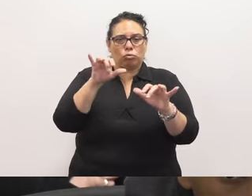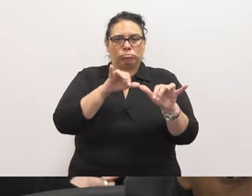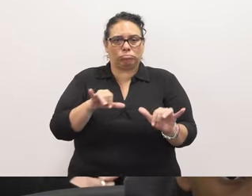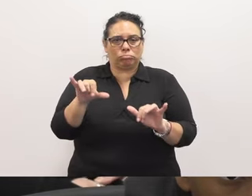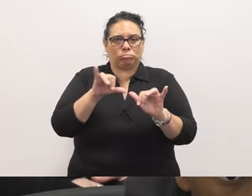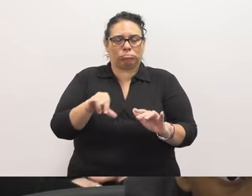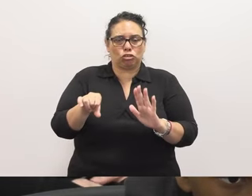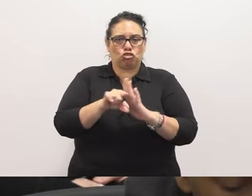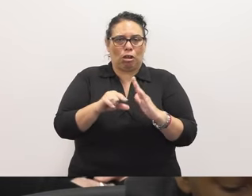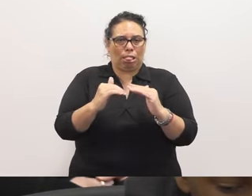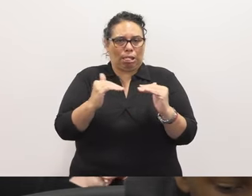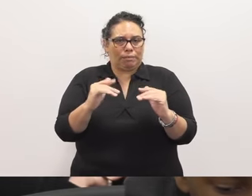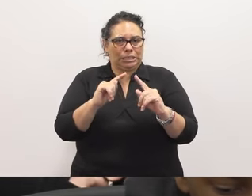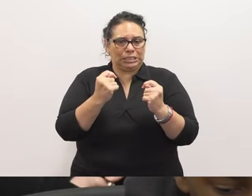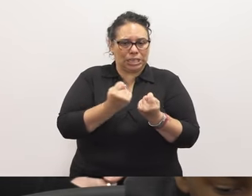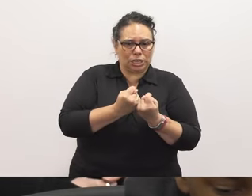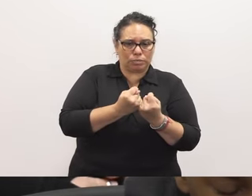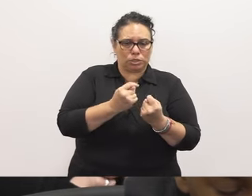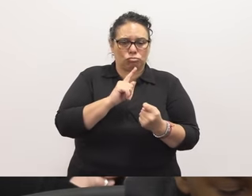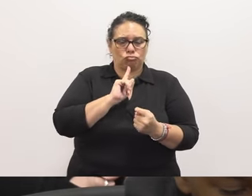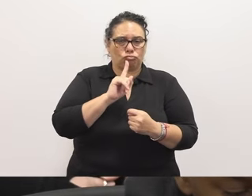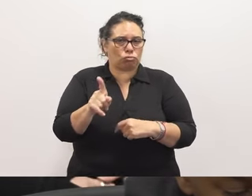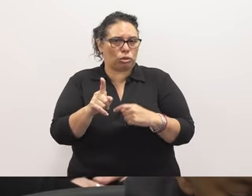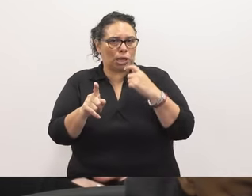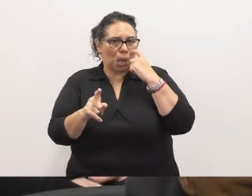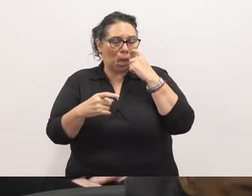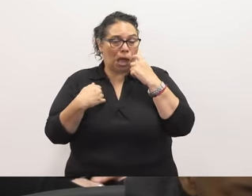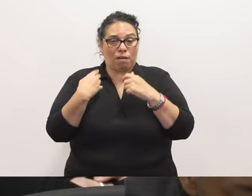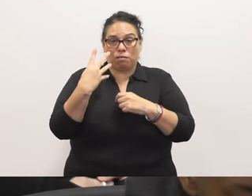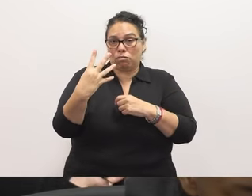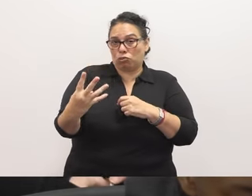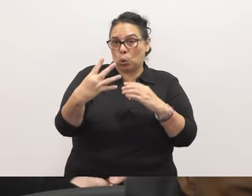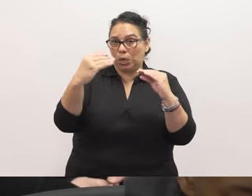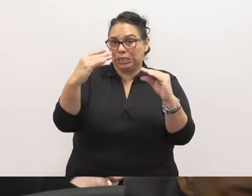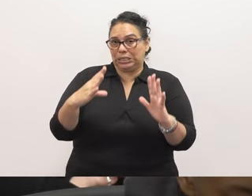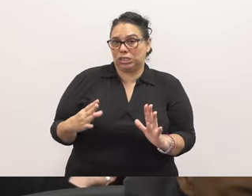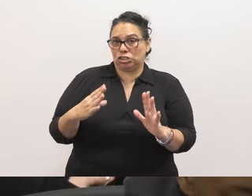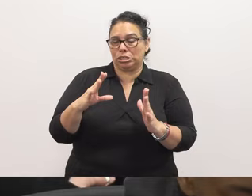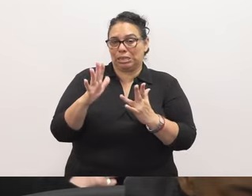so that truly, when I have four teachers in a pathway at the ninth grade level,